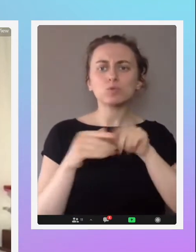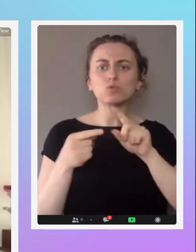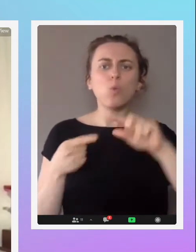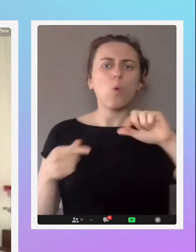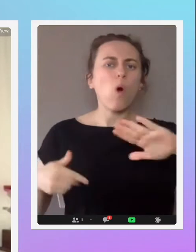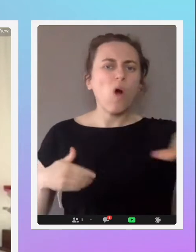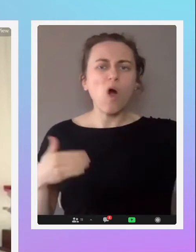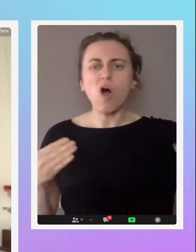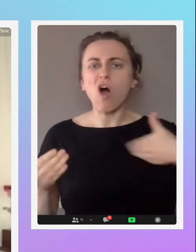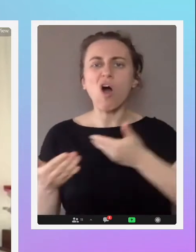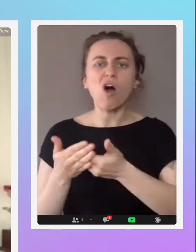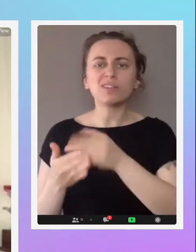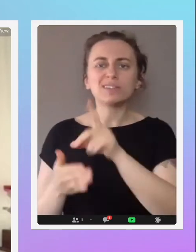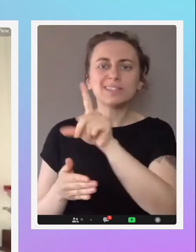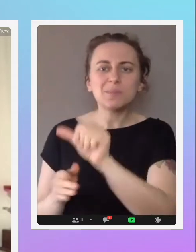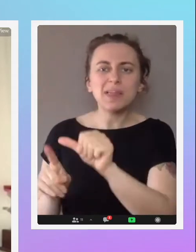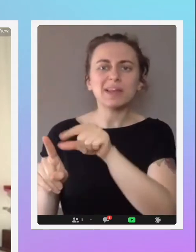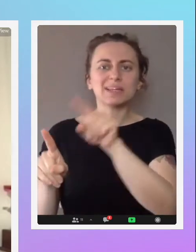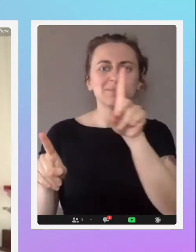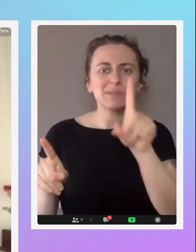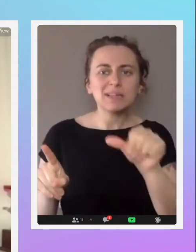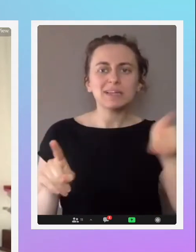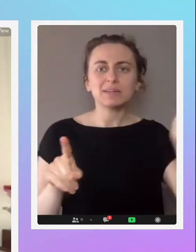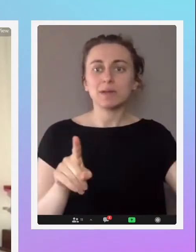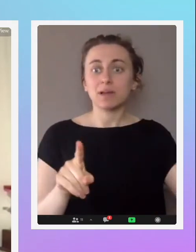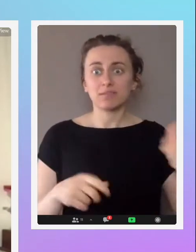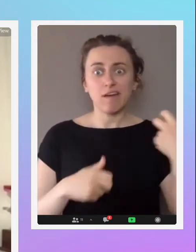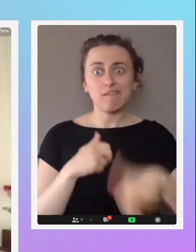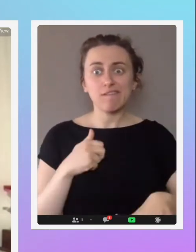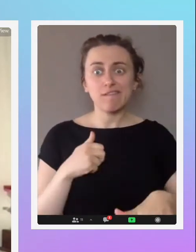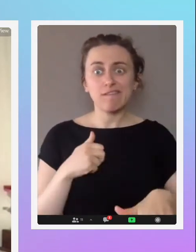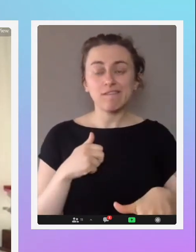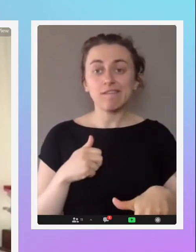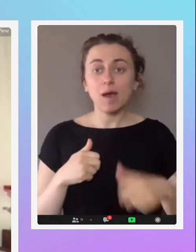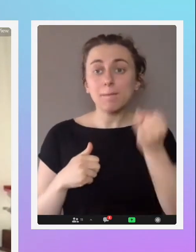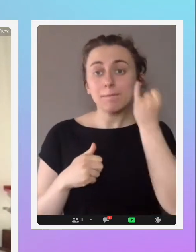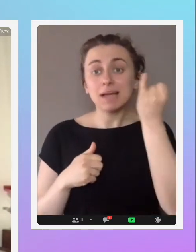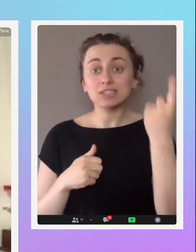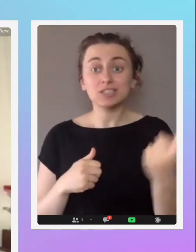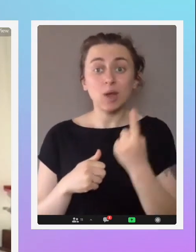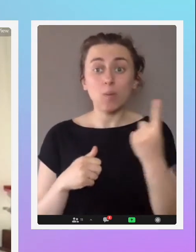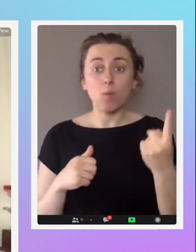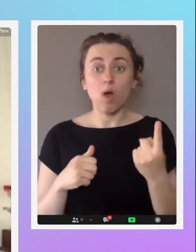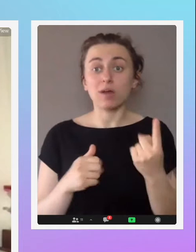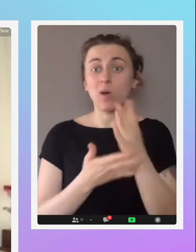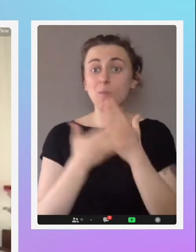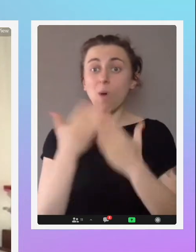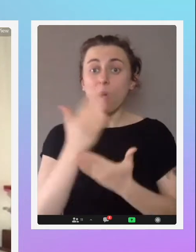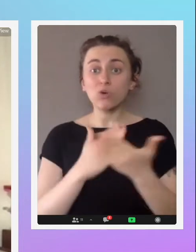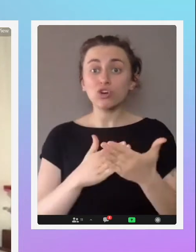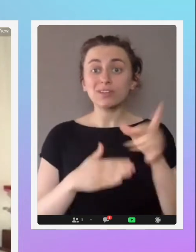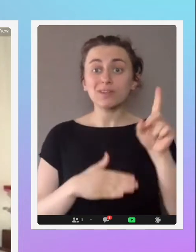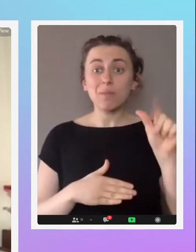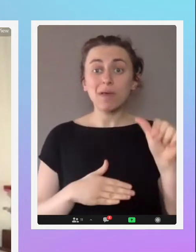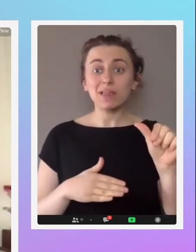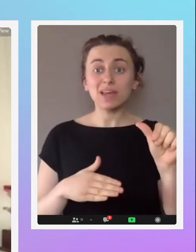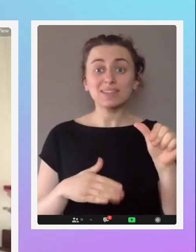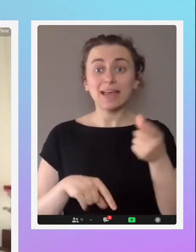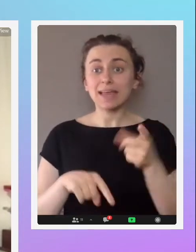If think for a moment about someone with a motor disability and isn't able to use a keyboard. So of course we have eye trackers and other kinds